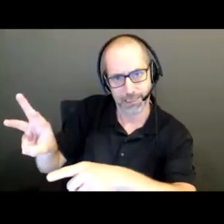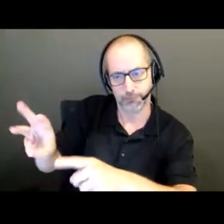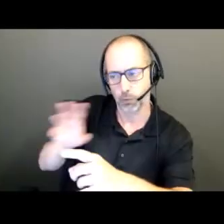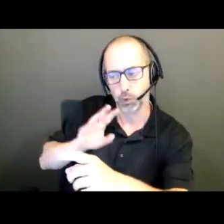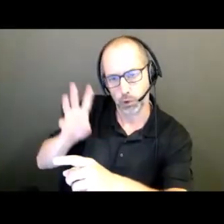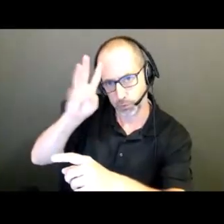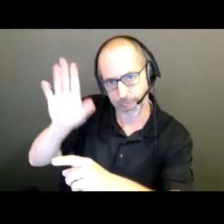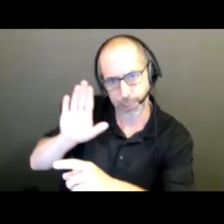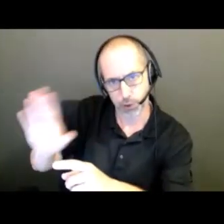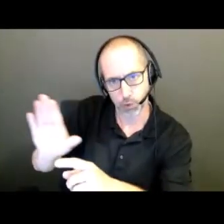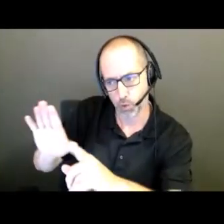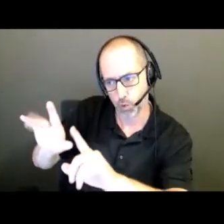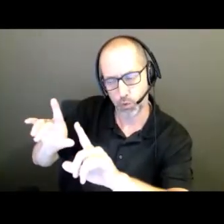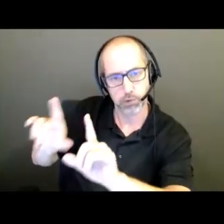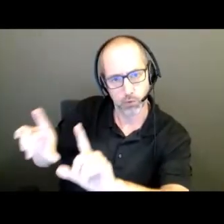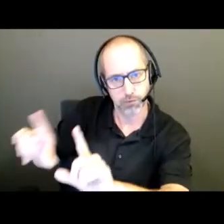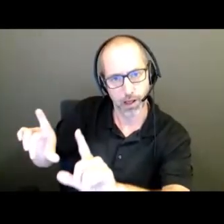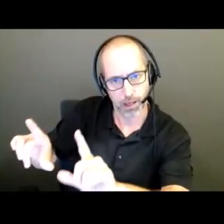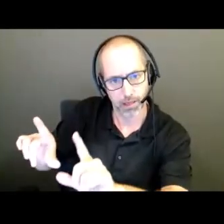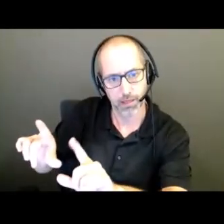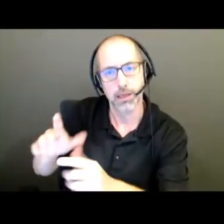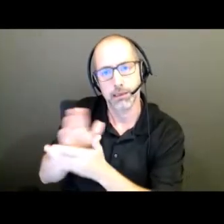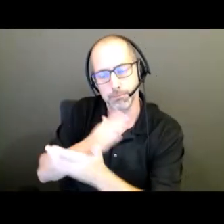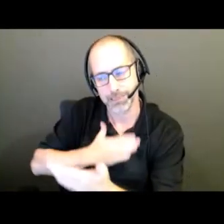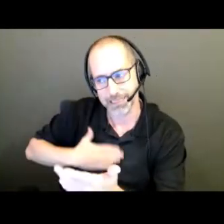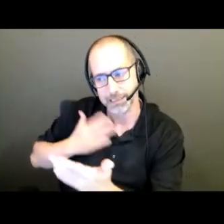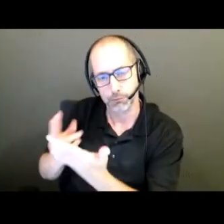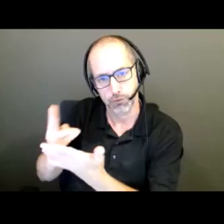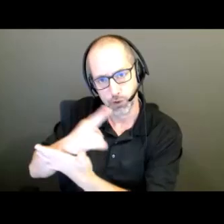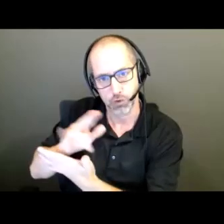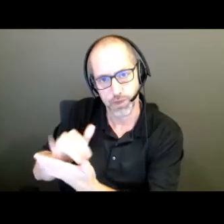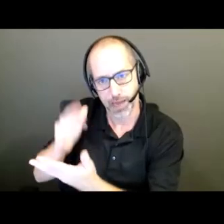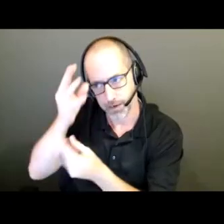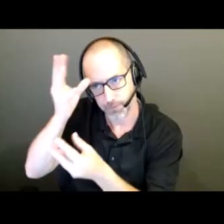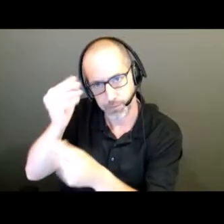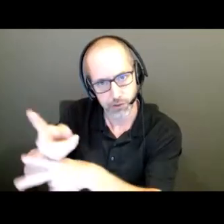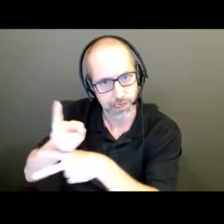Please be sure to review this information carefully, especially if you are a first-time applicant.